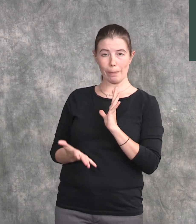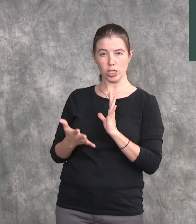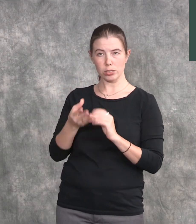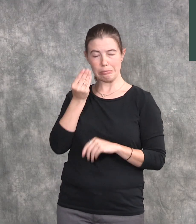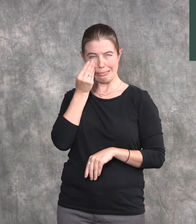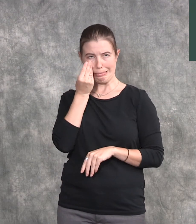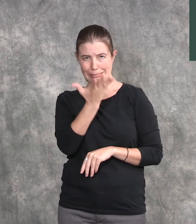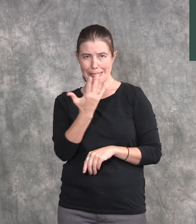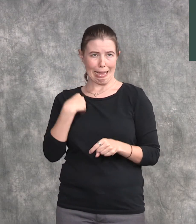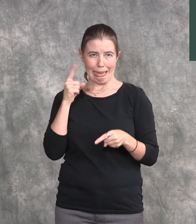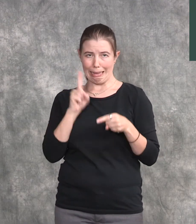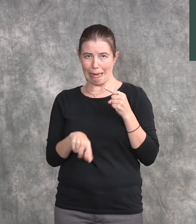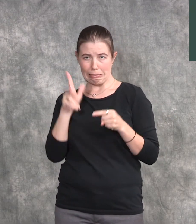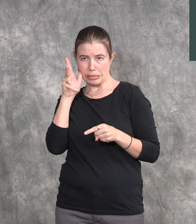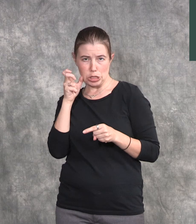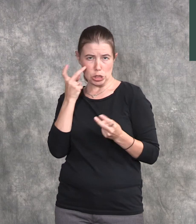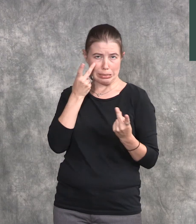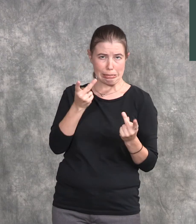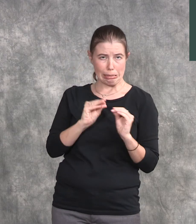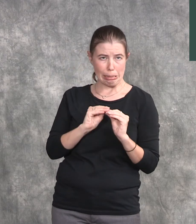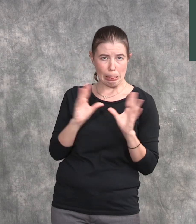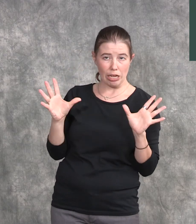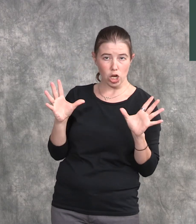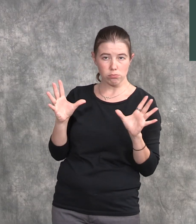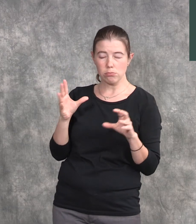Likewise, if the interpreter indicates that they cannot hear